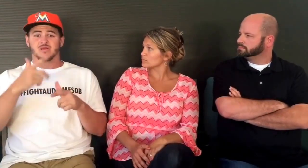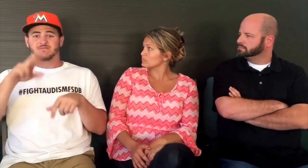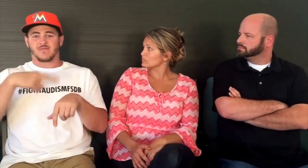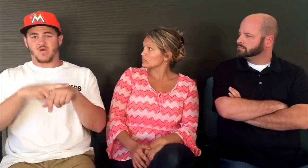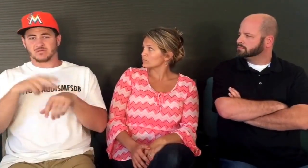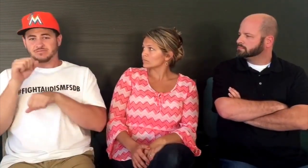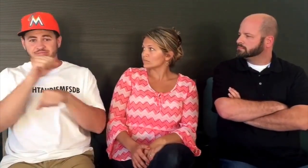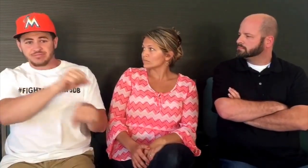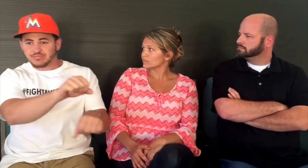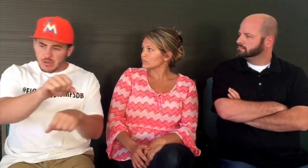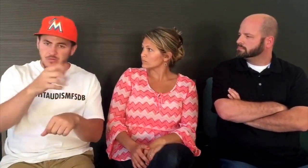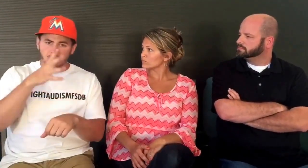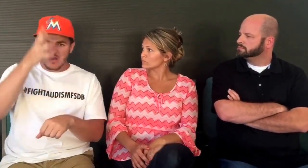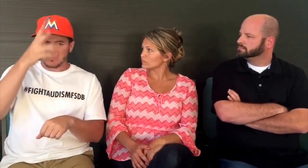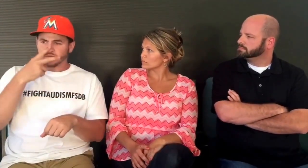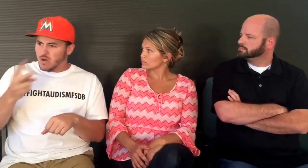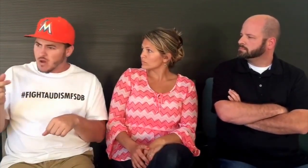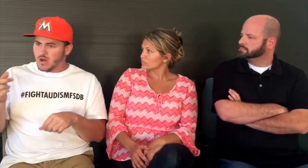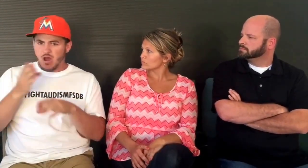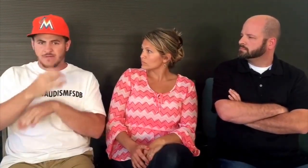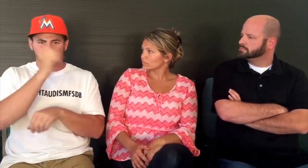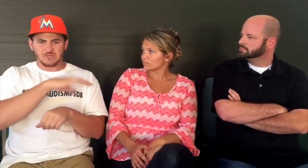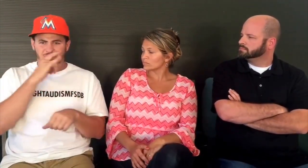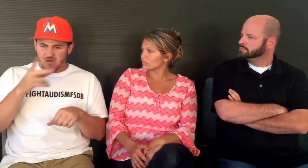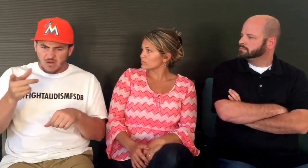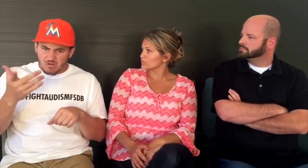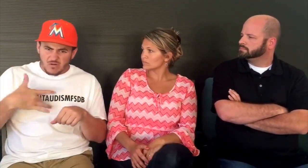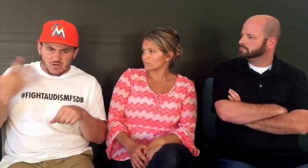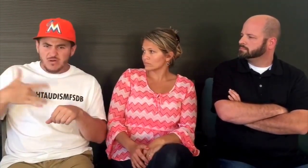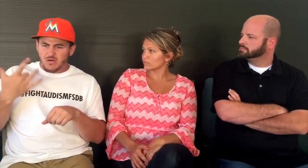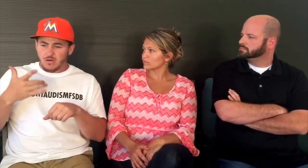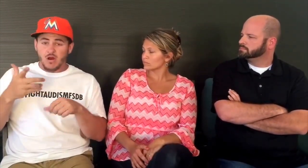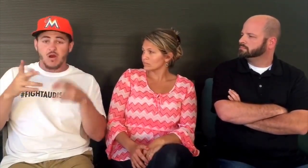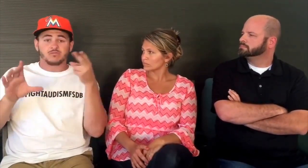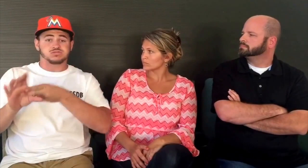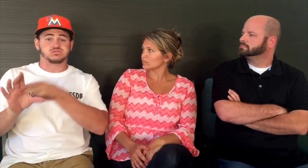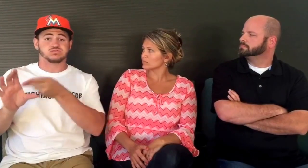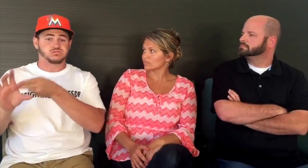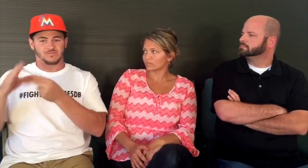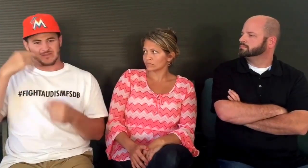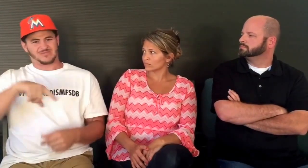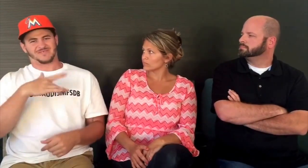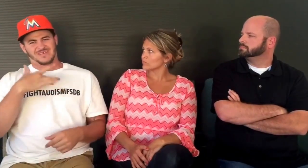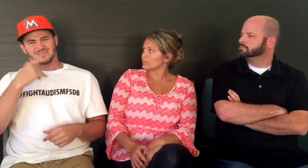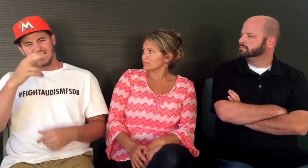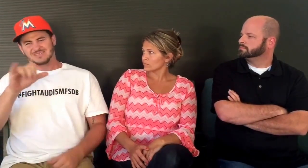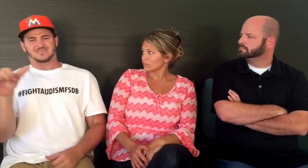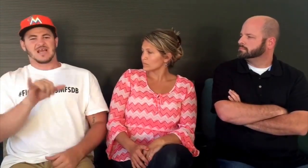As others saw her rallying after dropping off kids, we decided to join her because we felt the same.